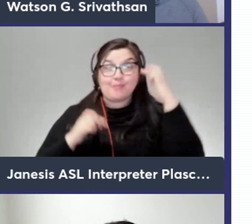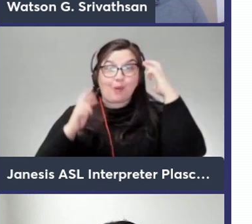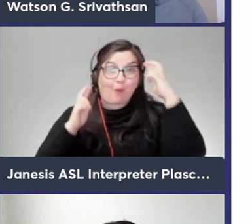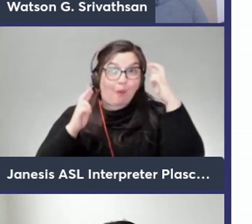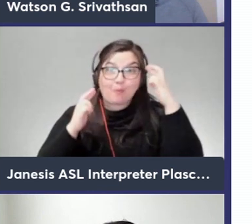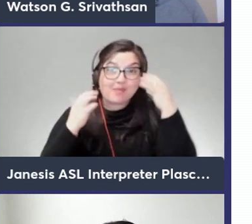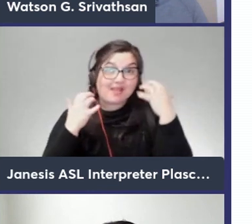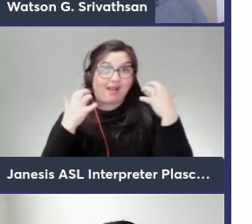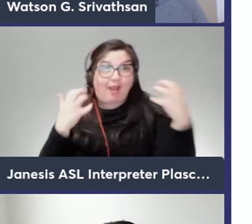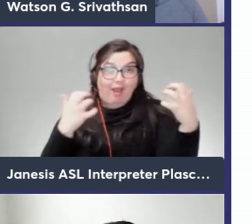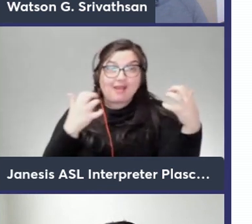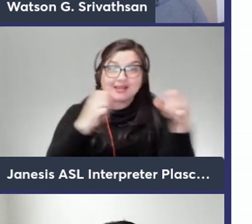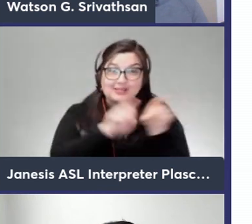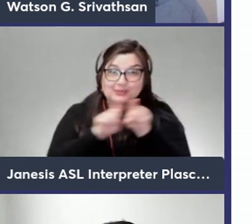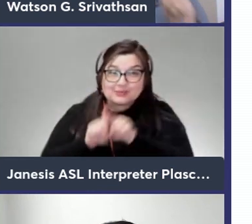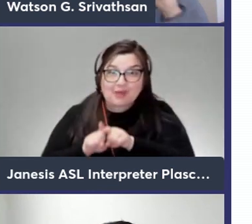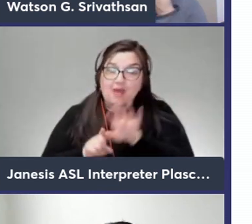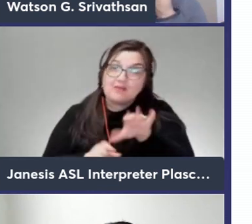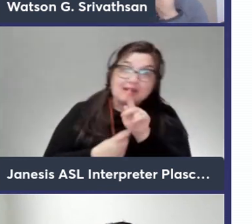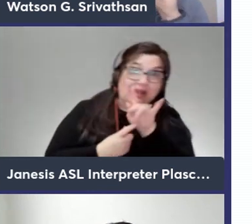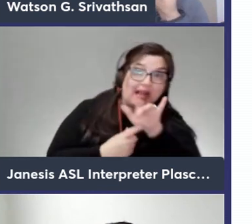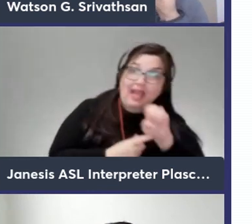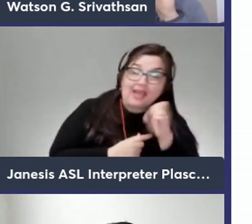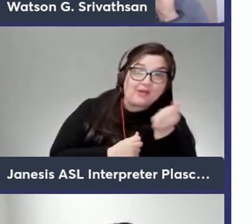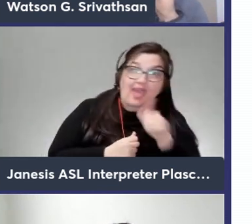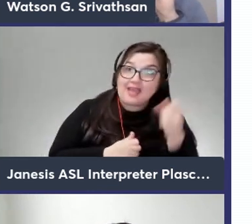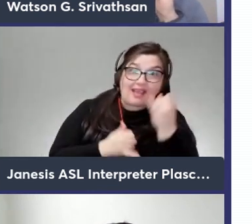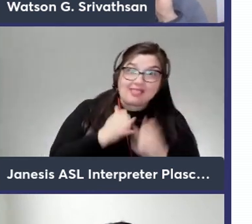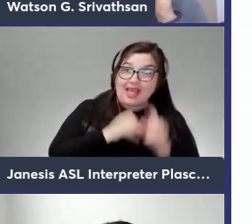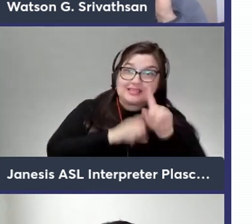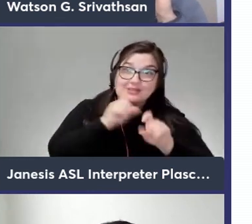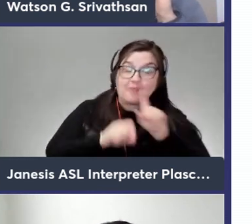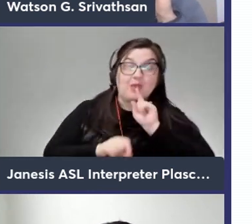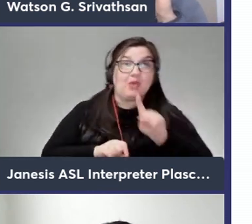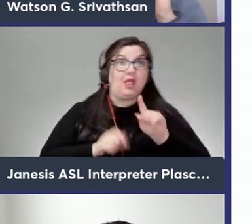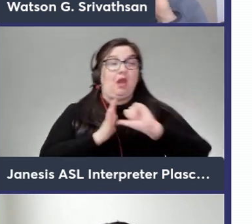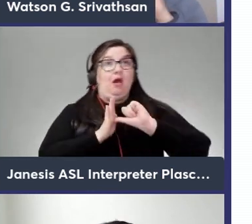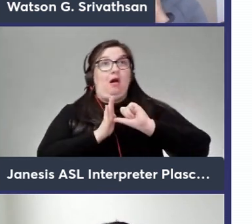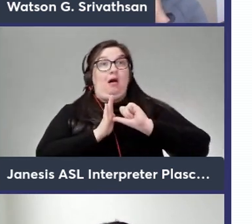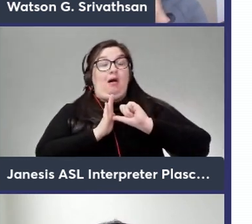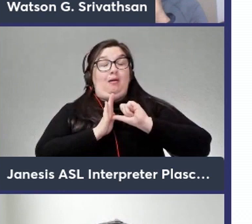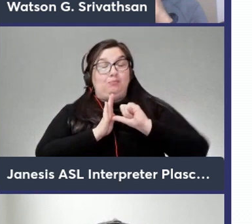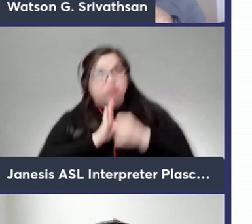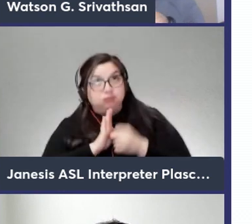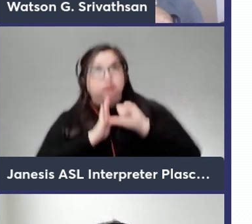Kyle, did you have any final questions? No, I am, color me impressed because this is a very powerful service